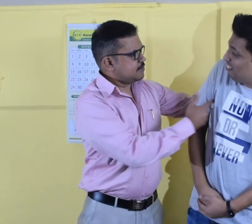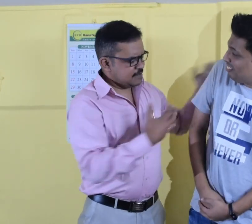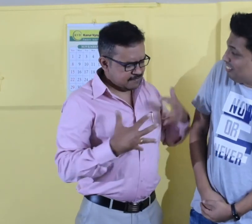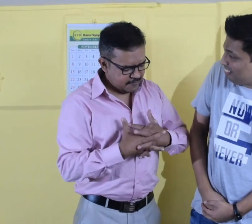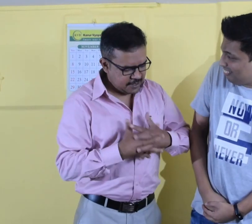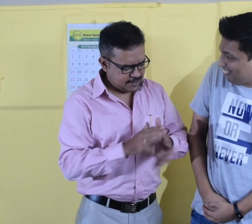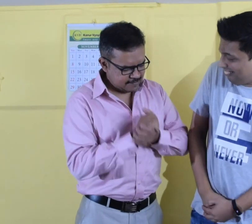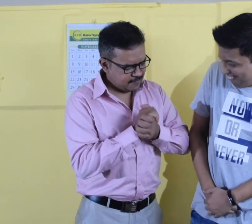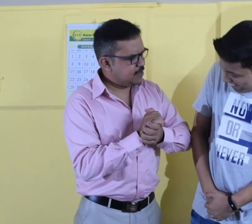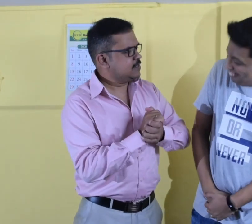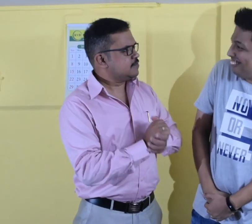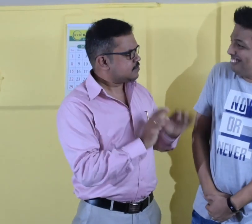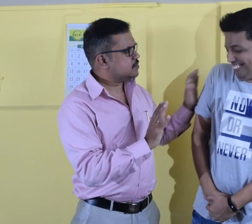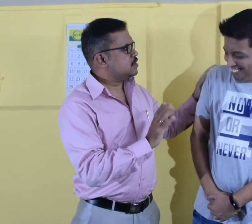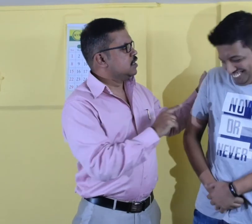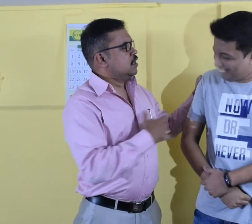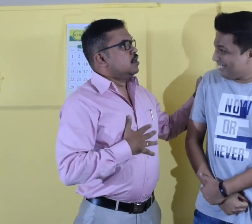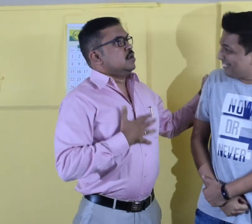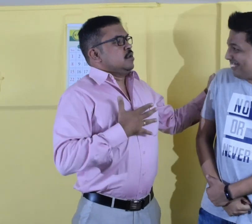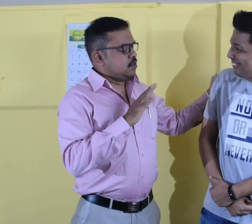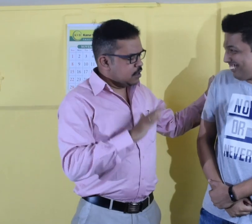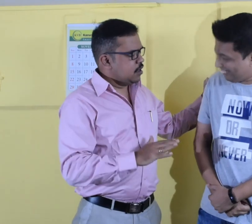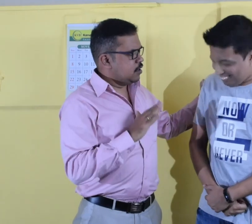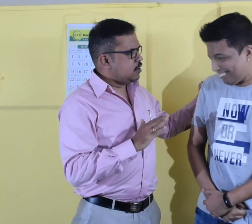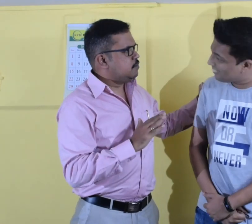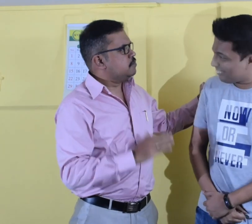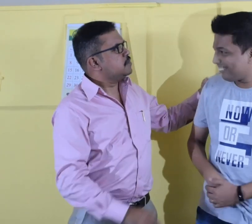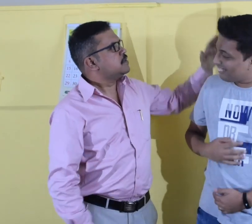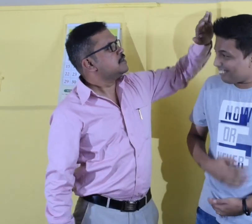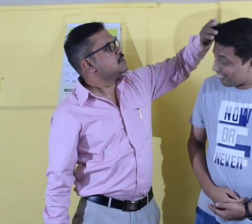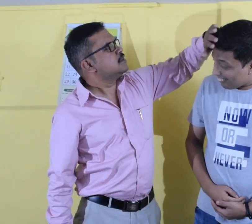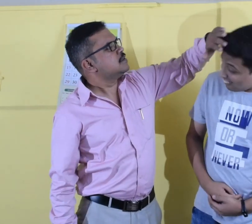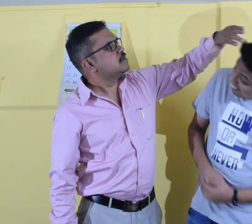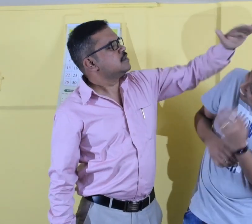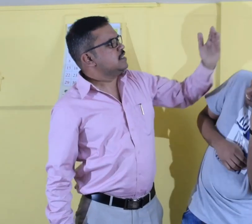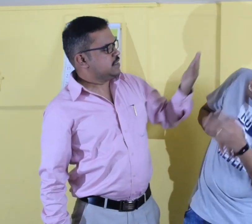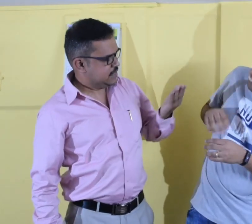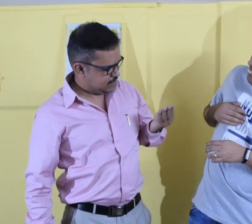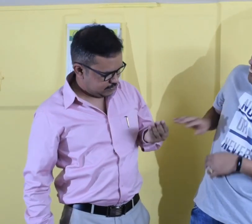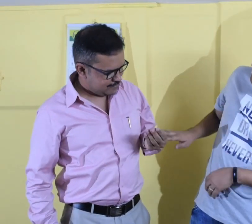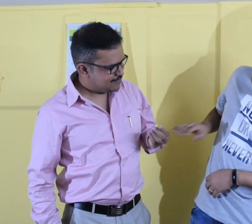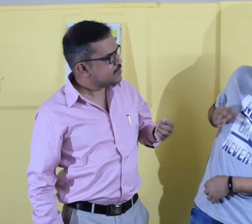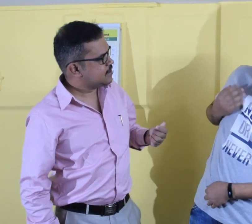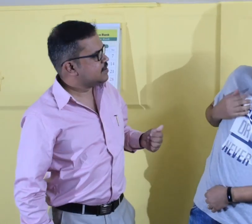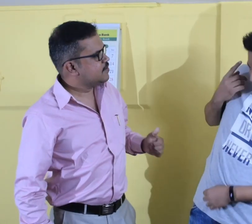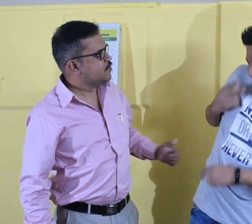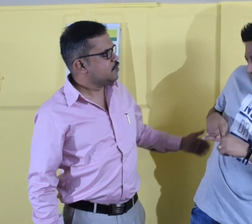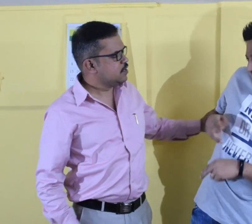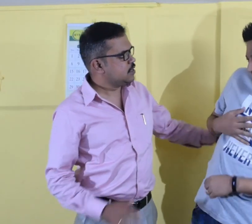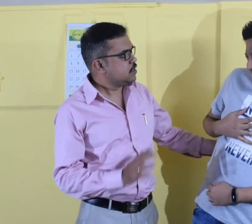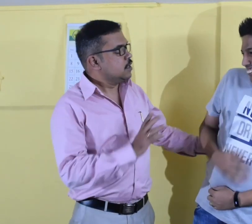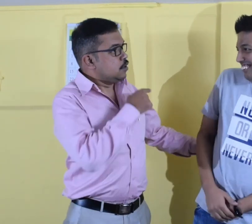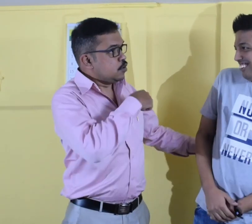Let us be good friends...take it easy My hair fashion, Sir